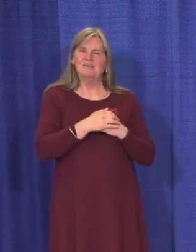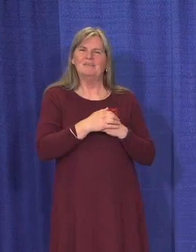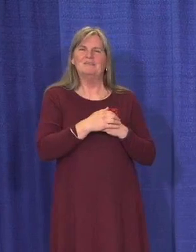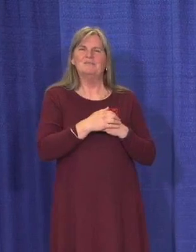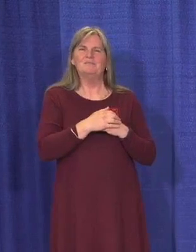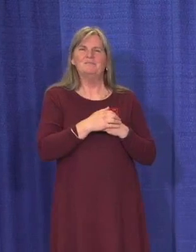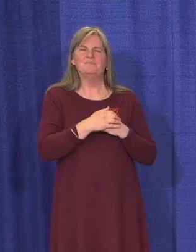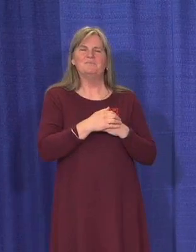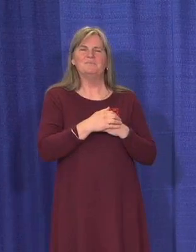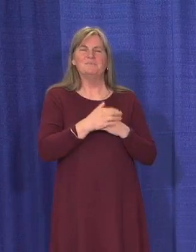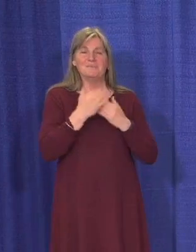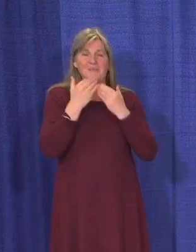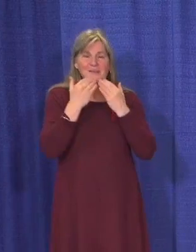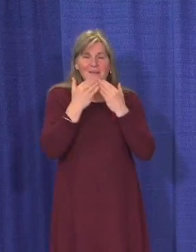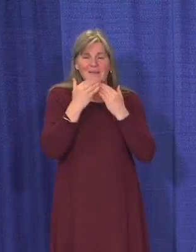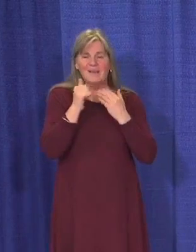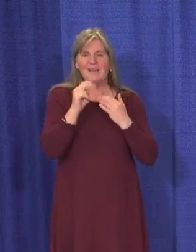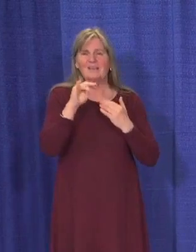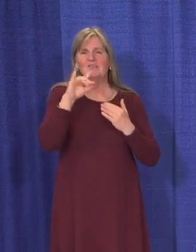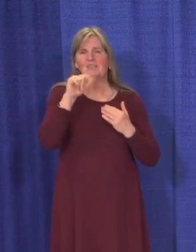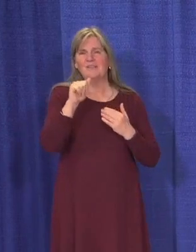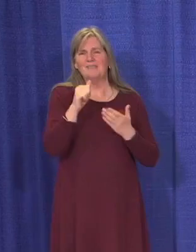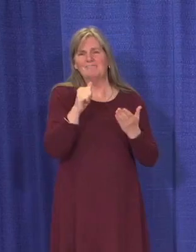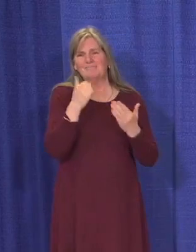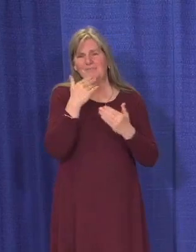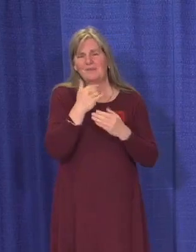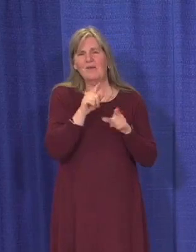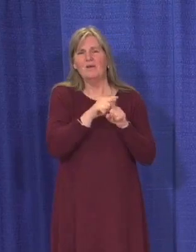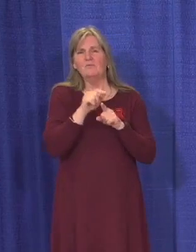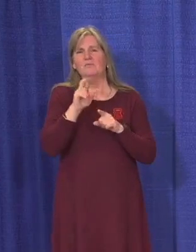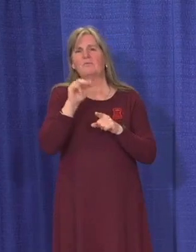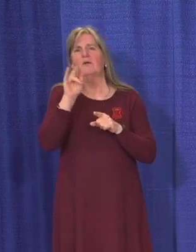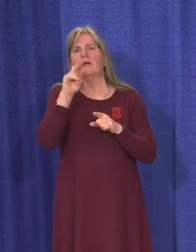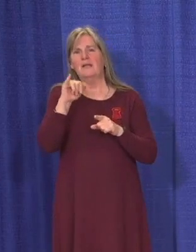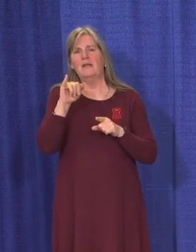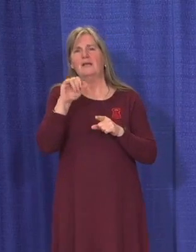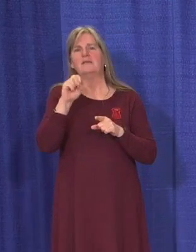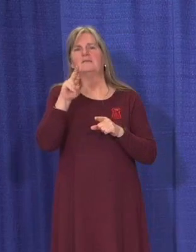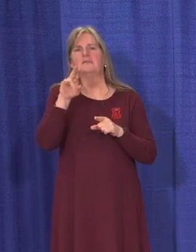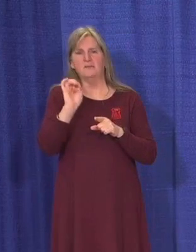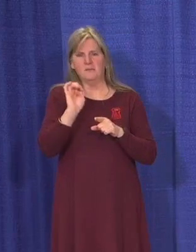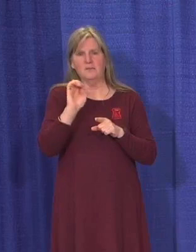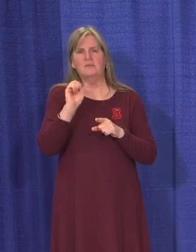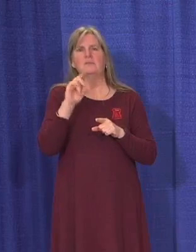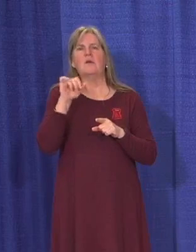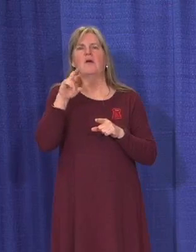Thanks premier silver. First I want to thank Angela for